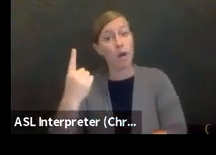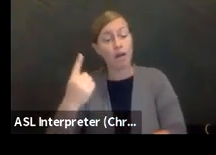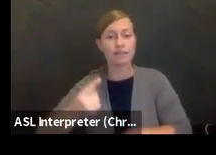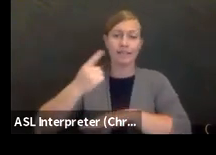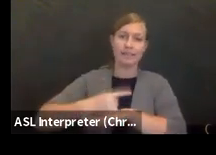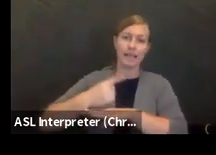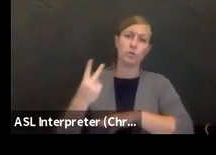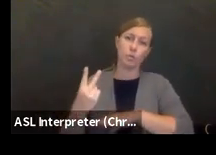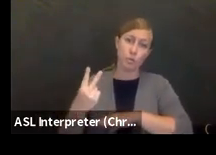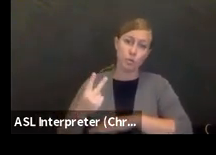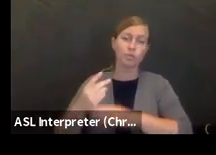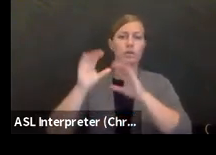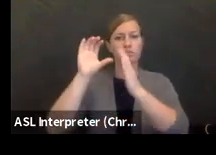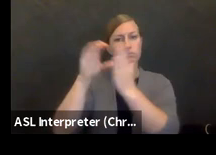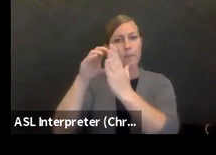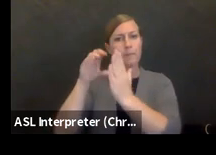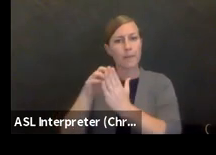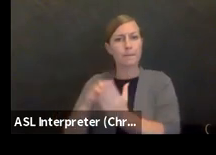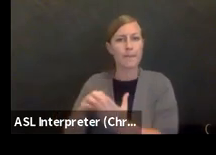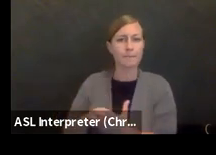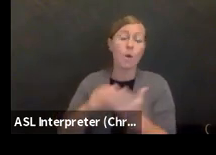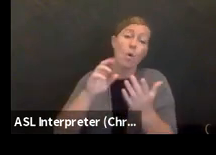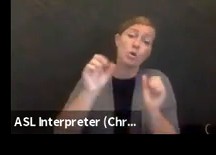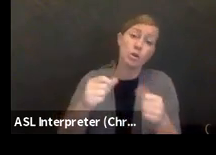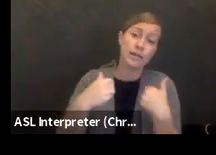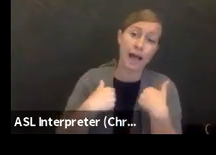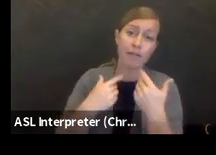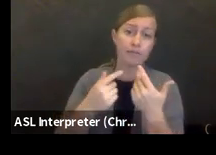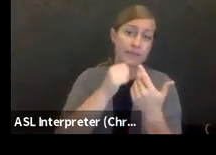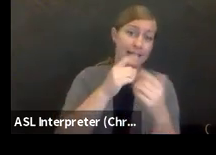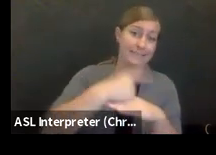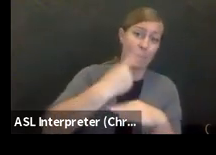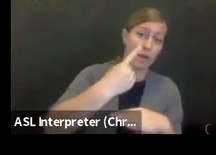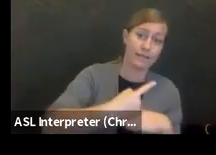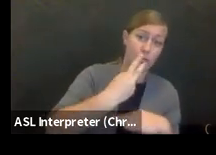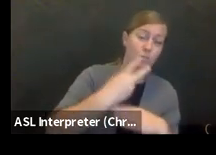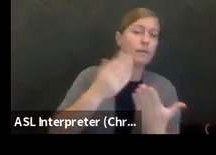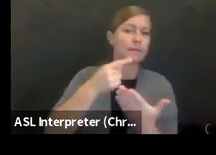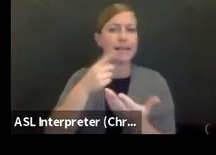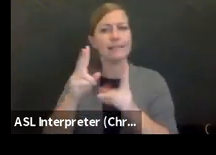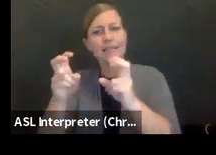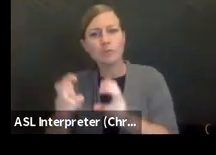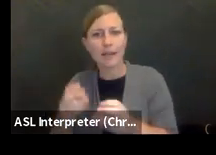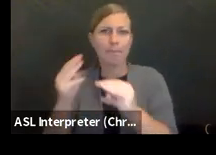ESD 112-- Kristina Wambold: You could have it by subject, you could have it by unit. It's really up to you. I wasn't super creative and thinking of